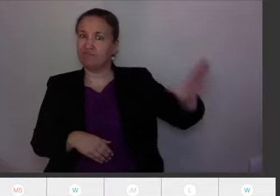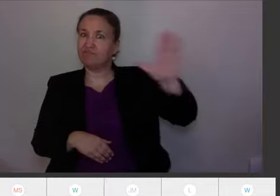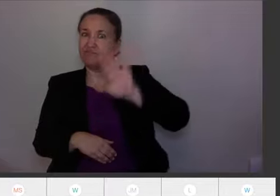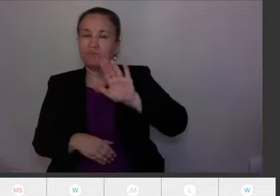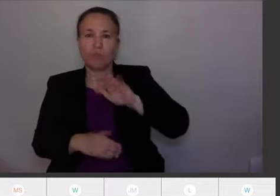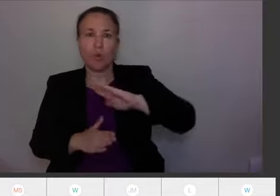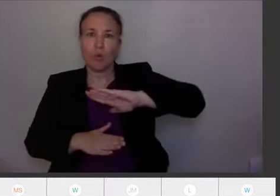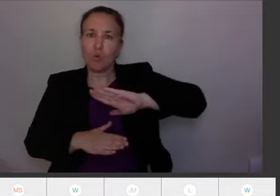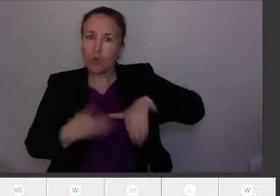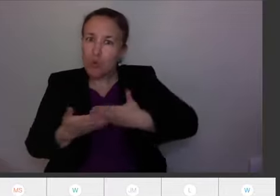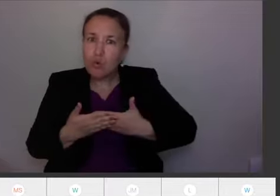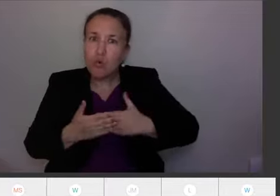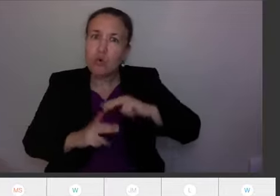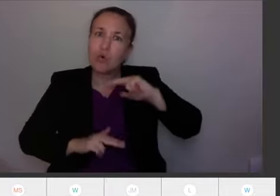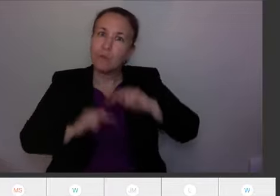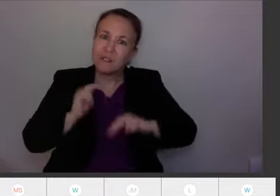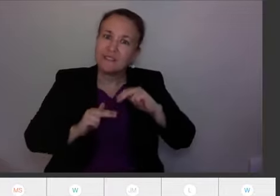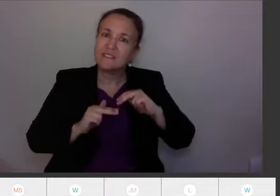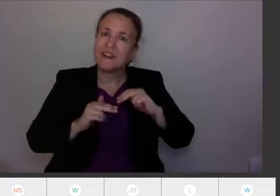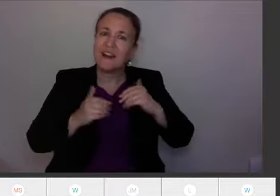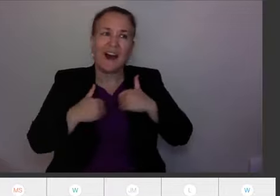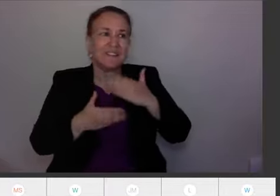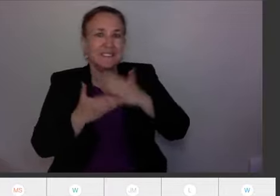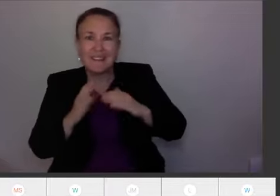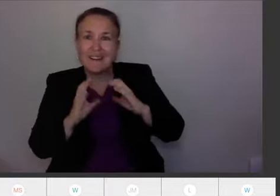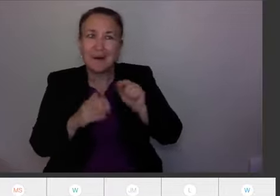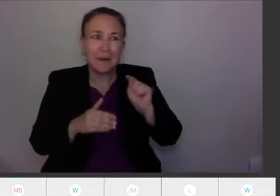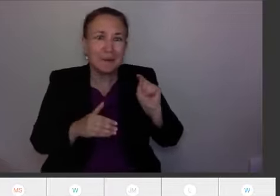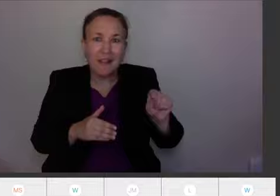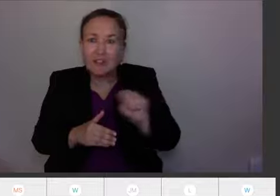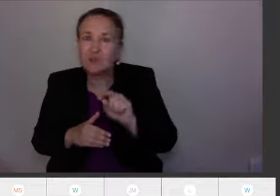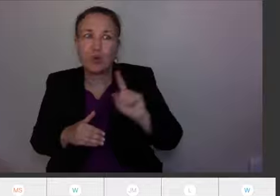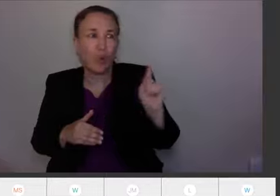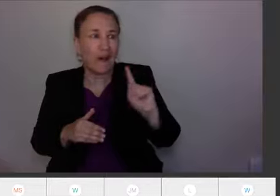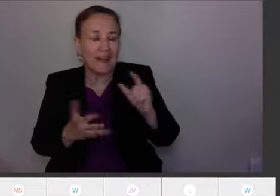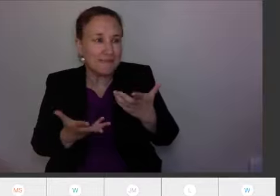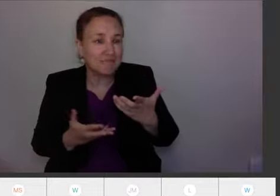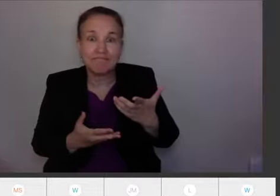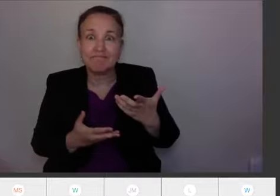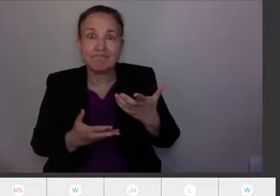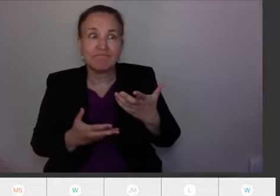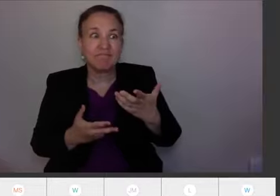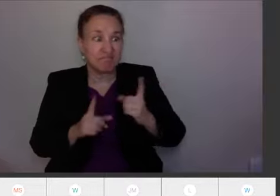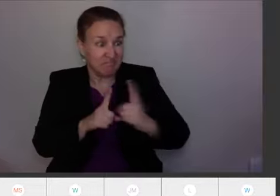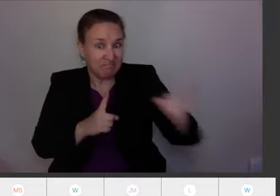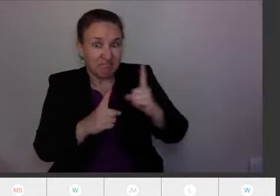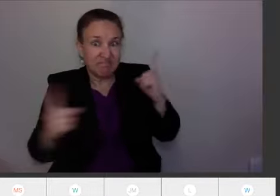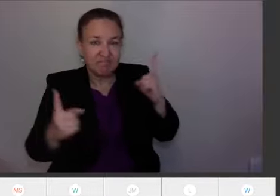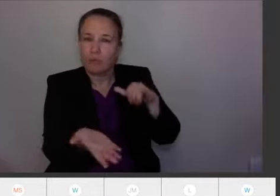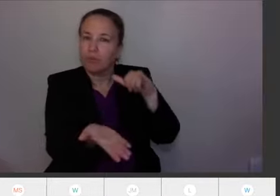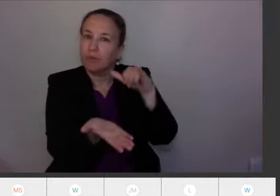they there isn't some number of classrooms where they cannot get kids six feet apart if they were to have all